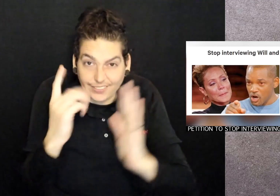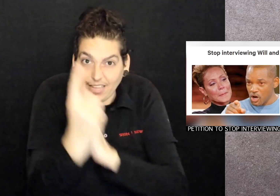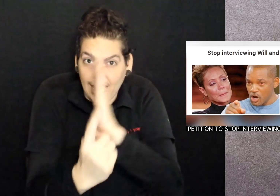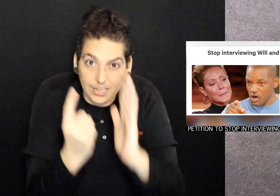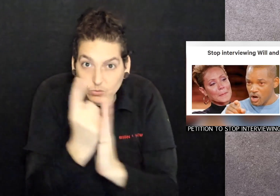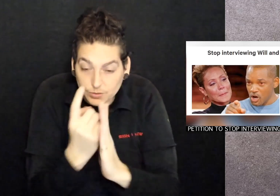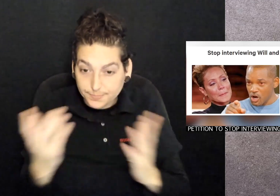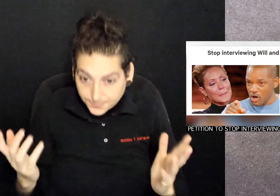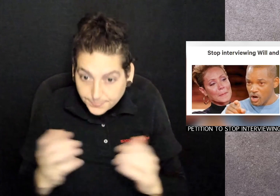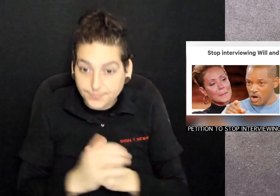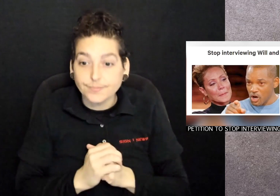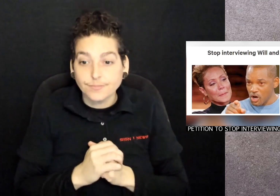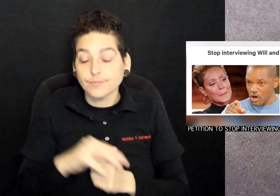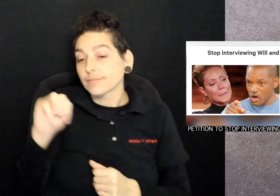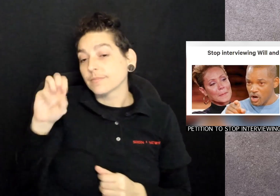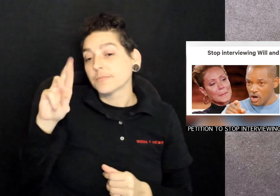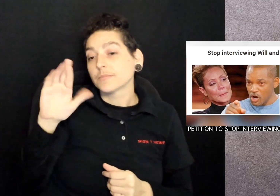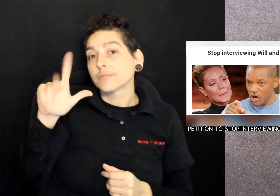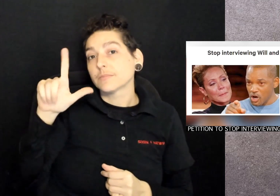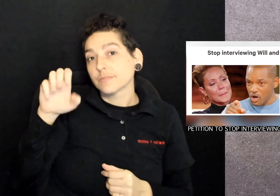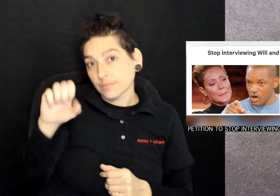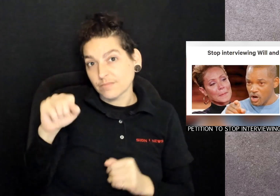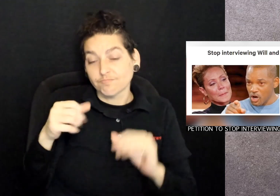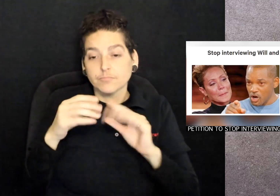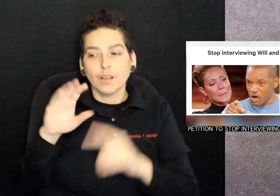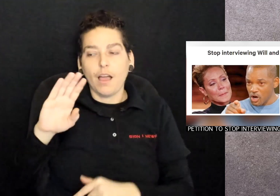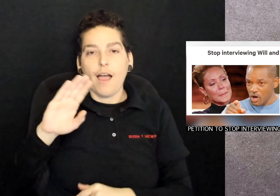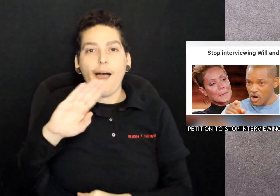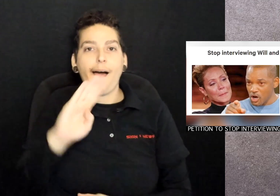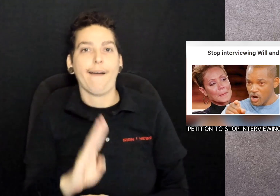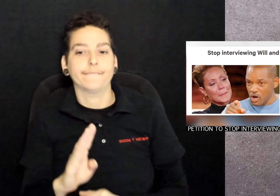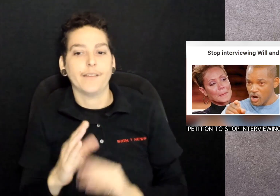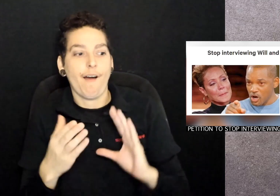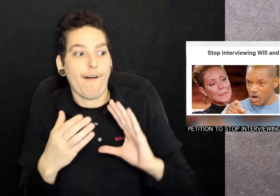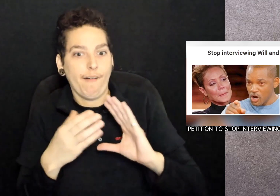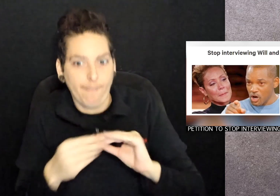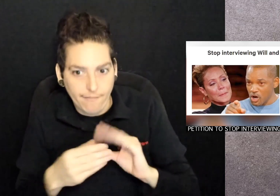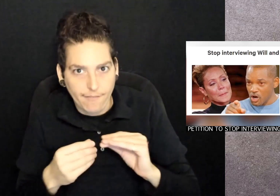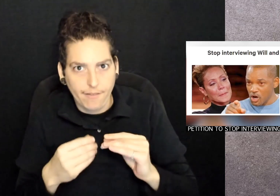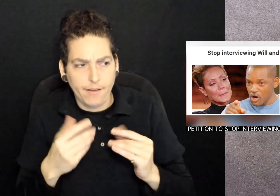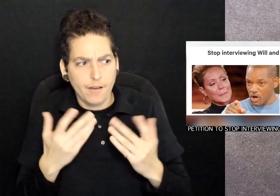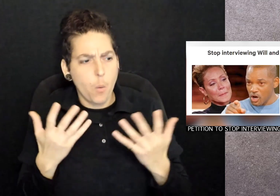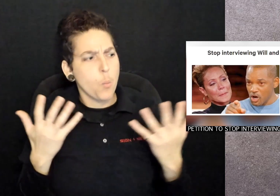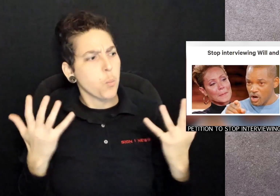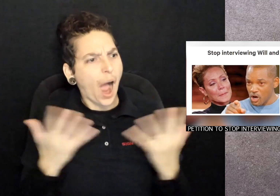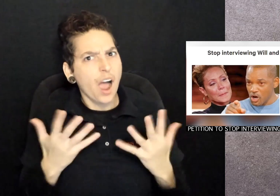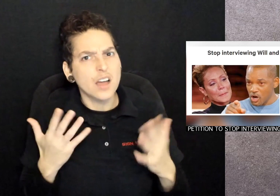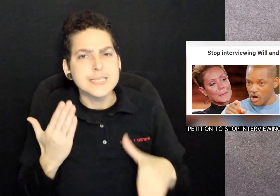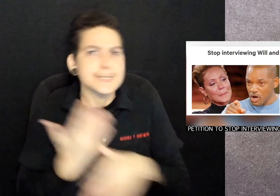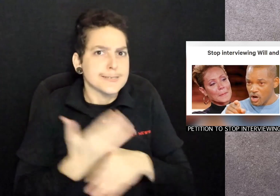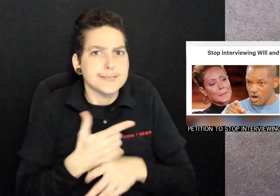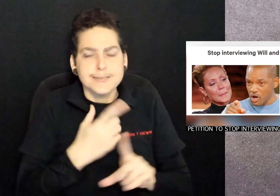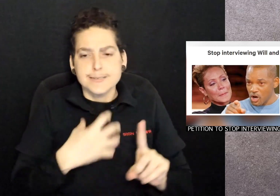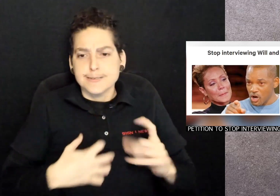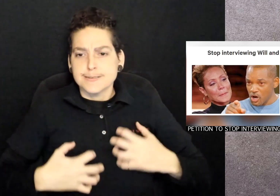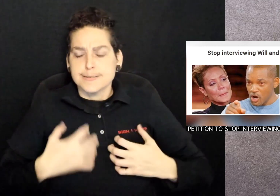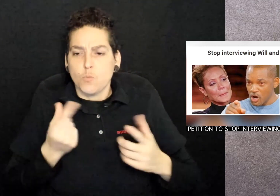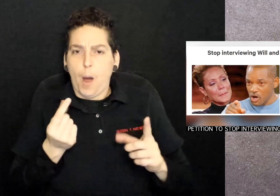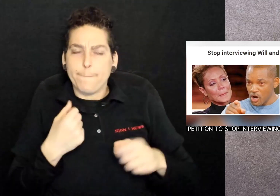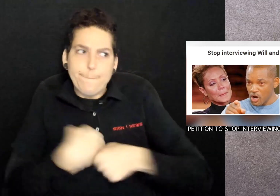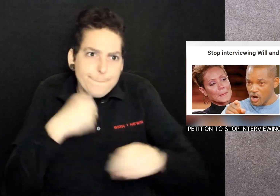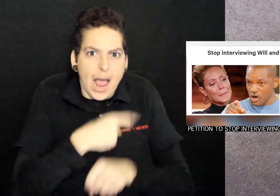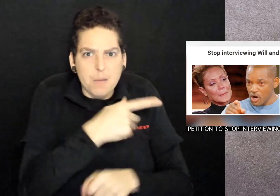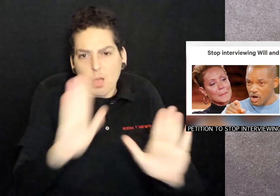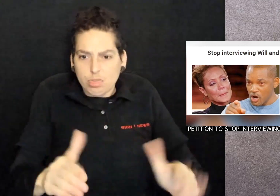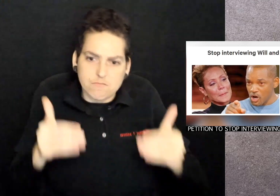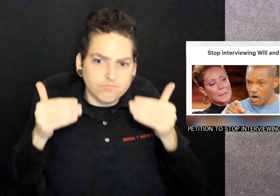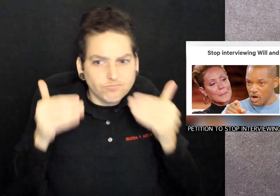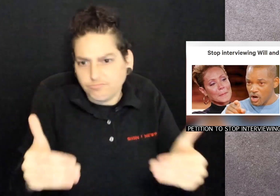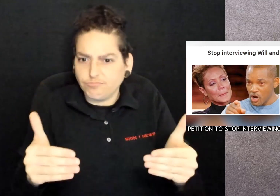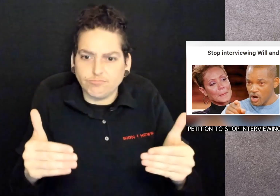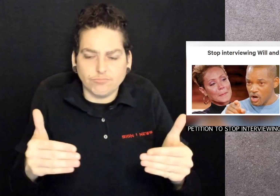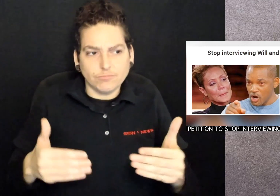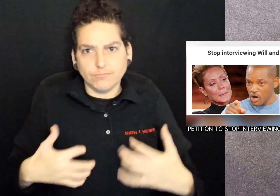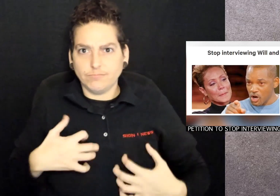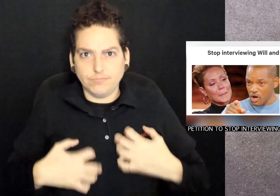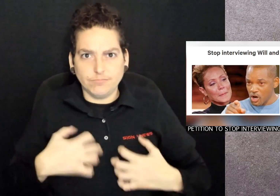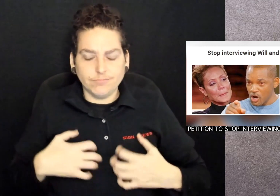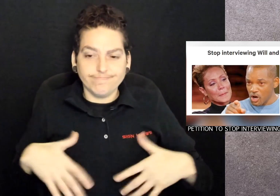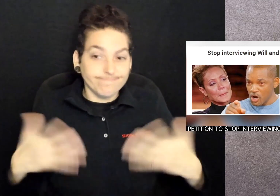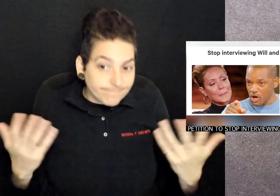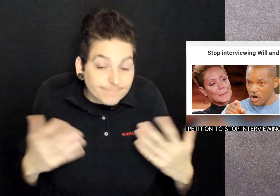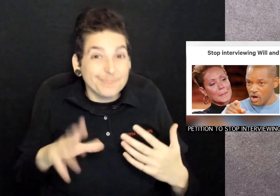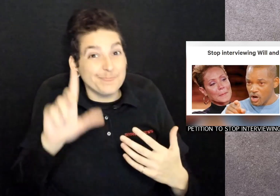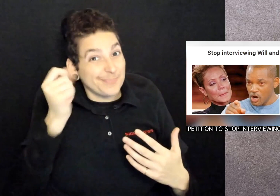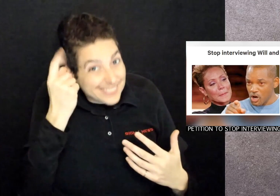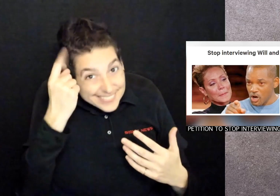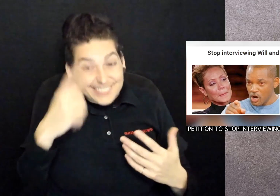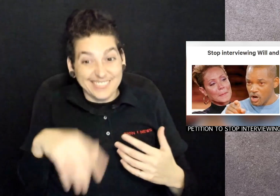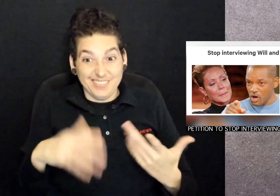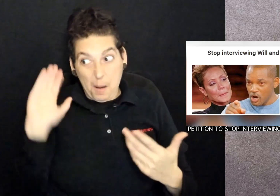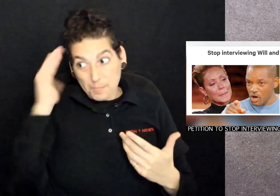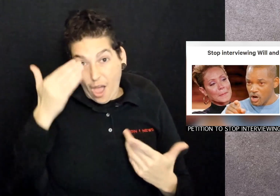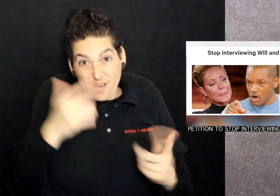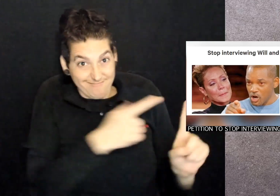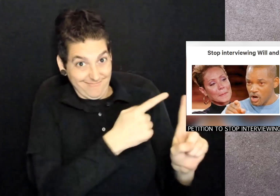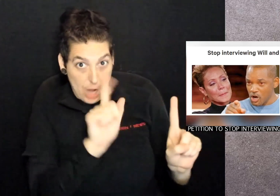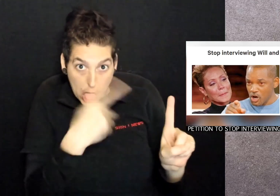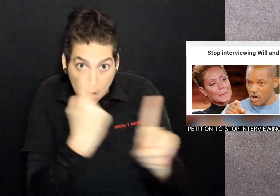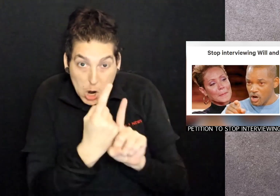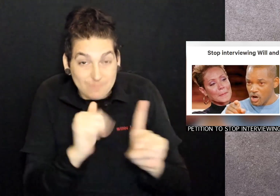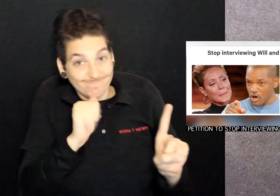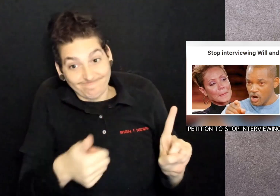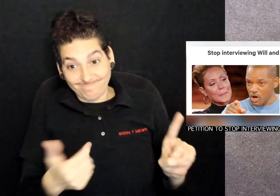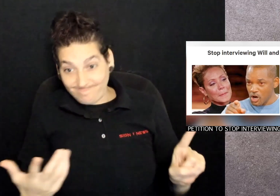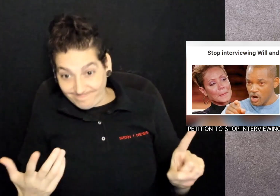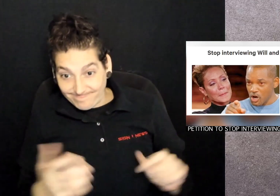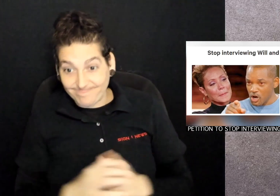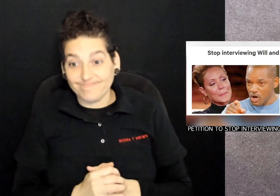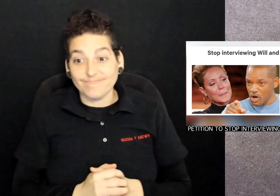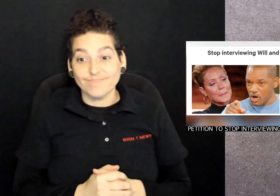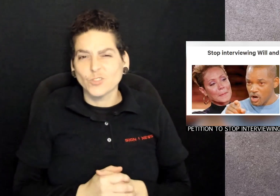hours Morales has never said what pushed him over the edge but apparently he's not alone